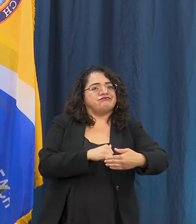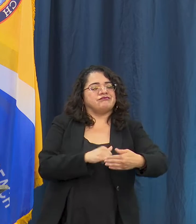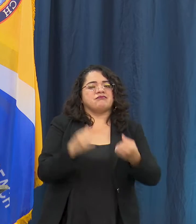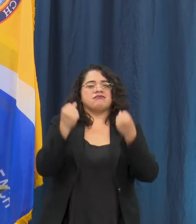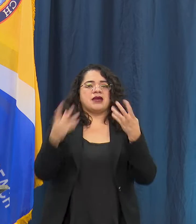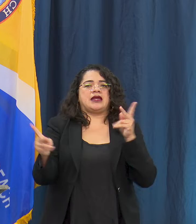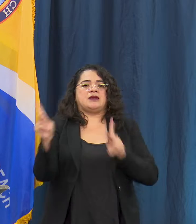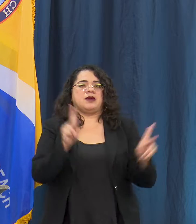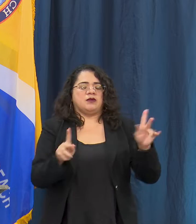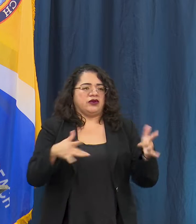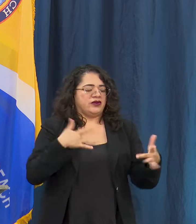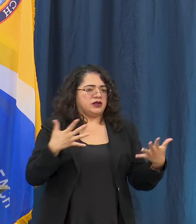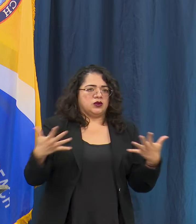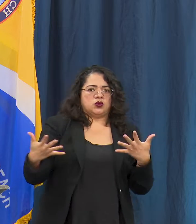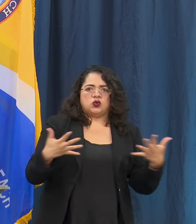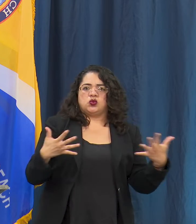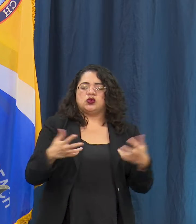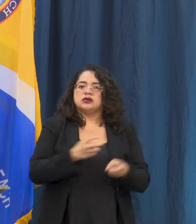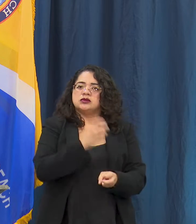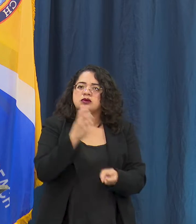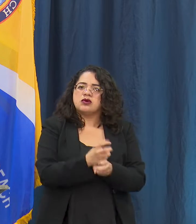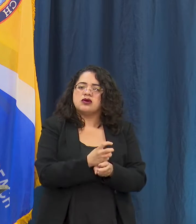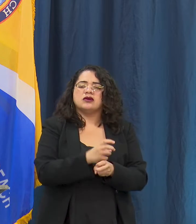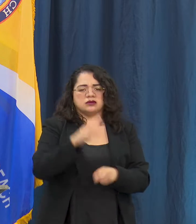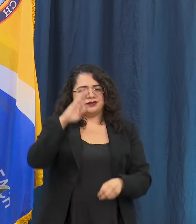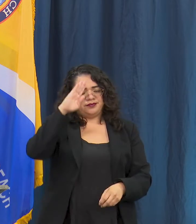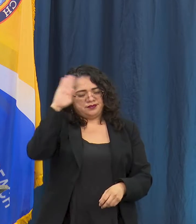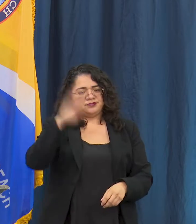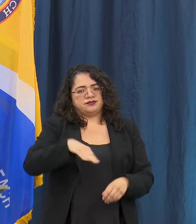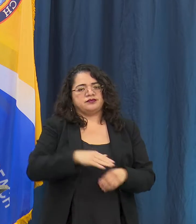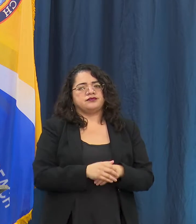people in our community so we understand that. They're not easy